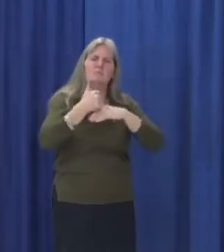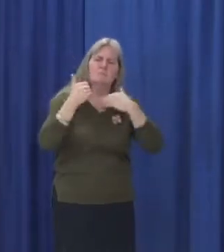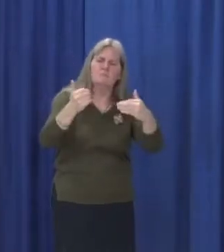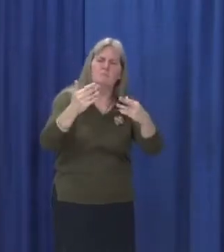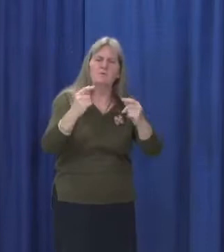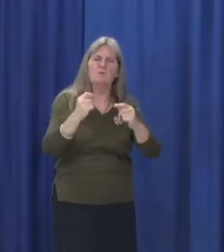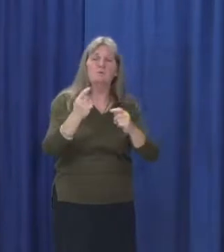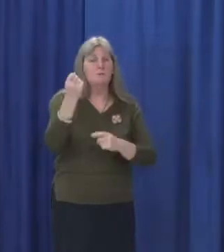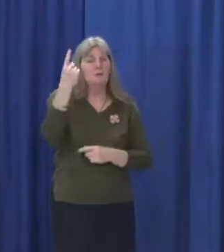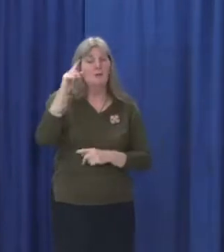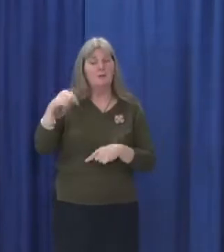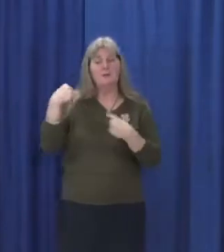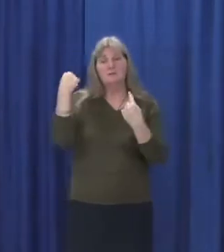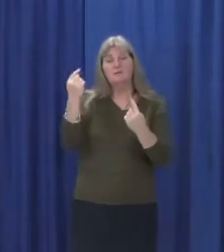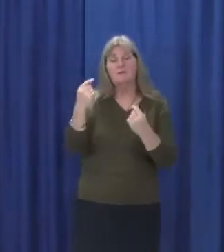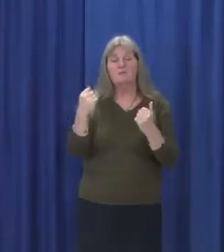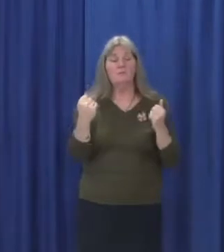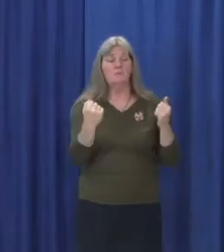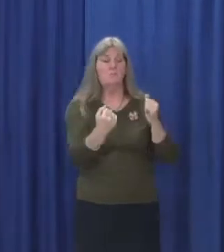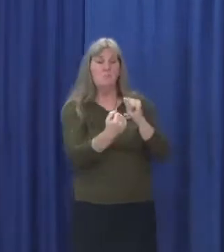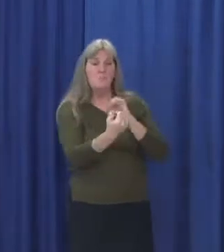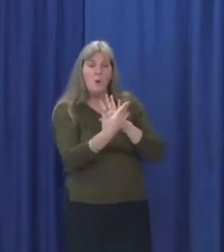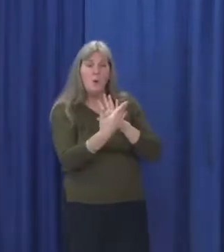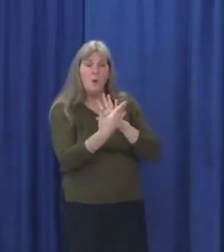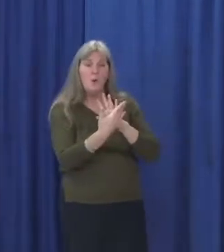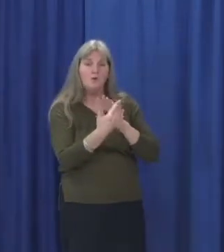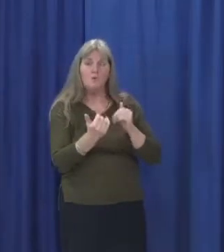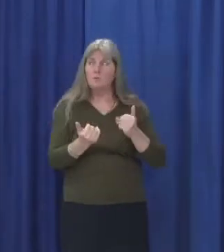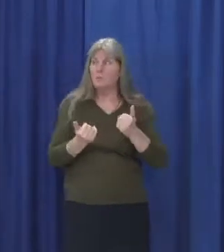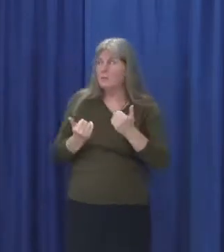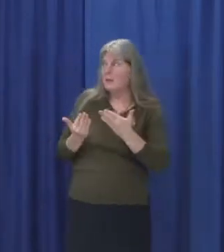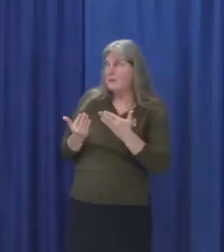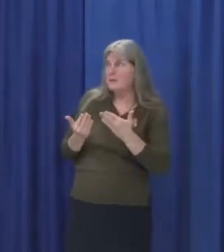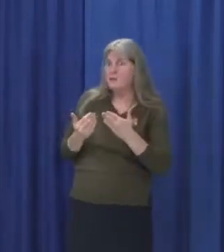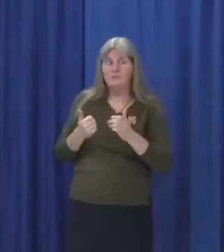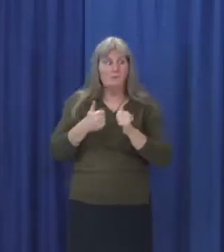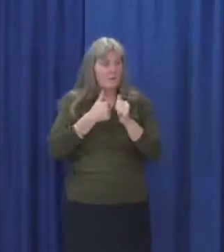out as quickly as possible and so far the approach of following the Chief Medical Officer of